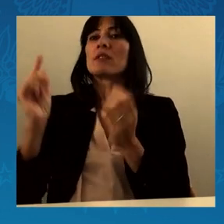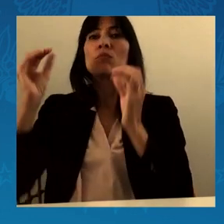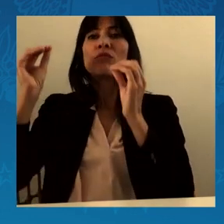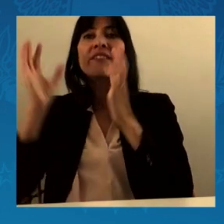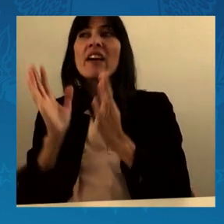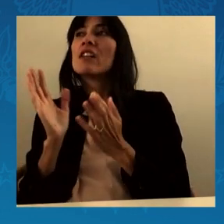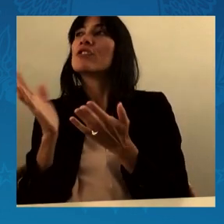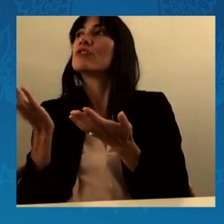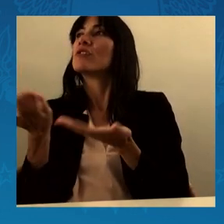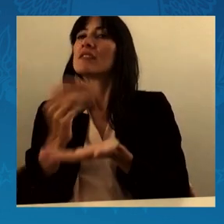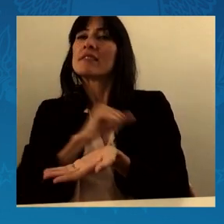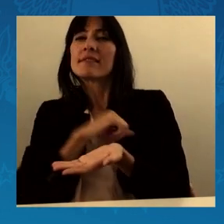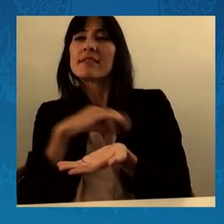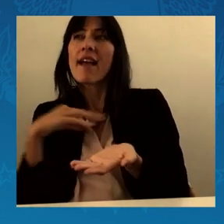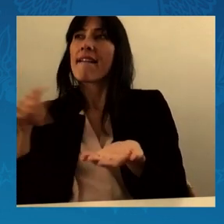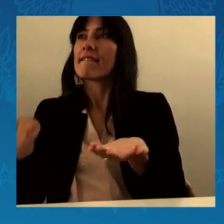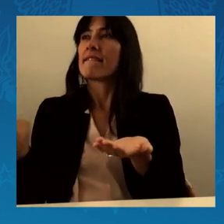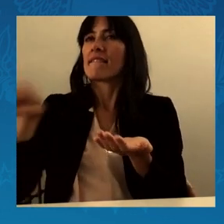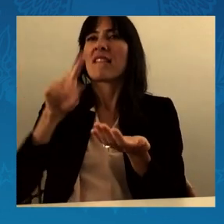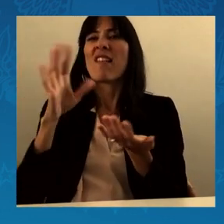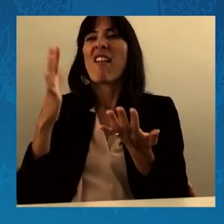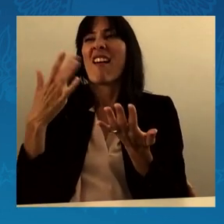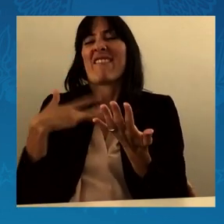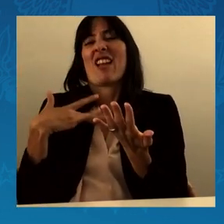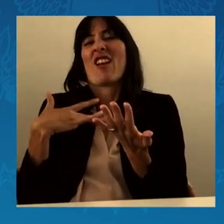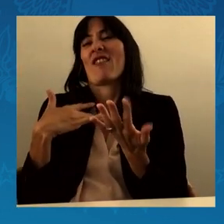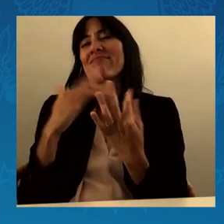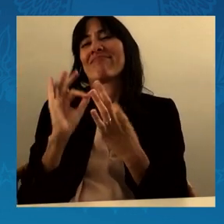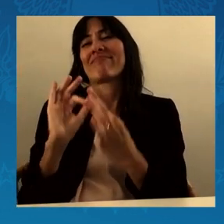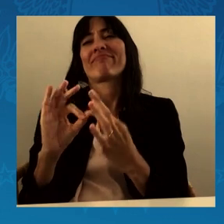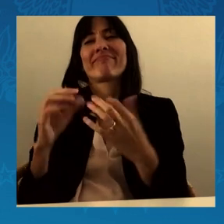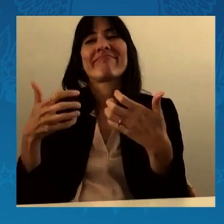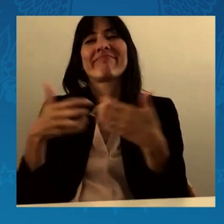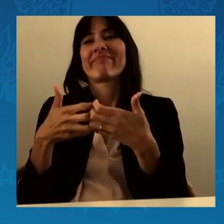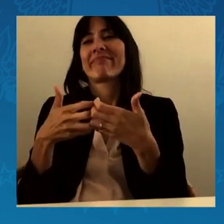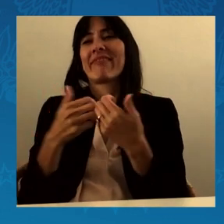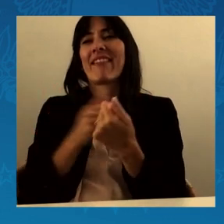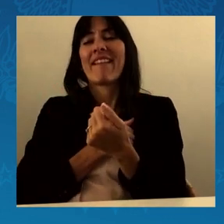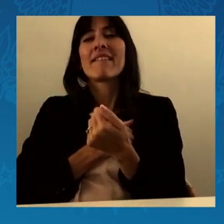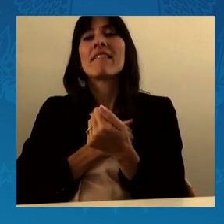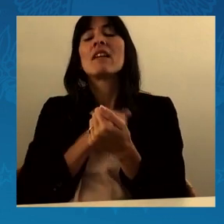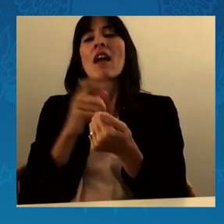I love it. And I just feel as a as a whole, as a change and become a better person.